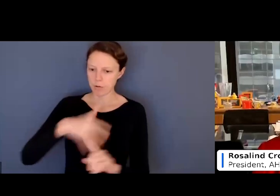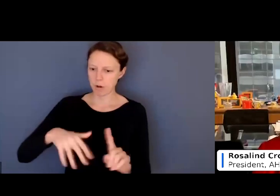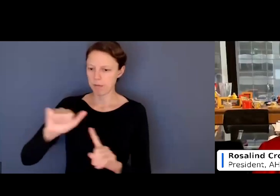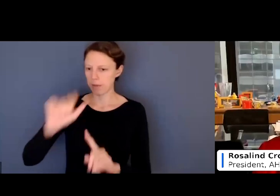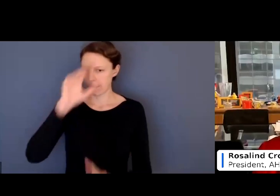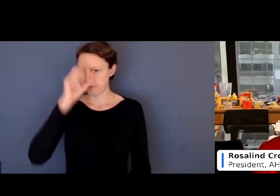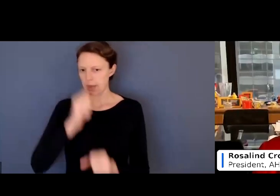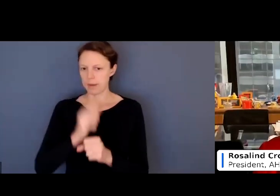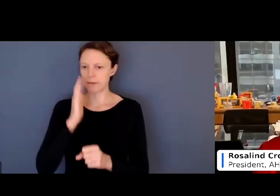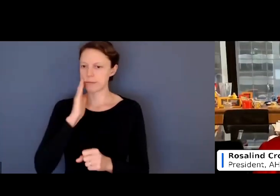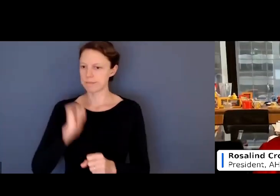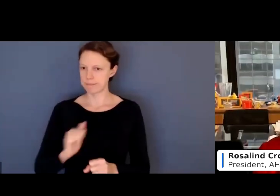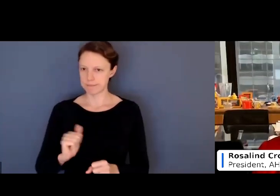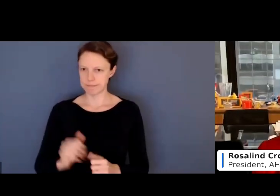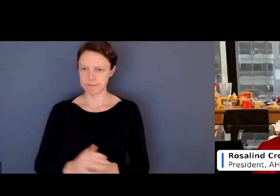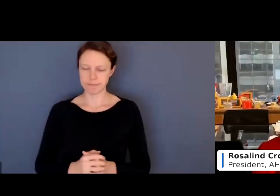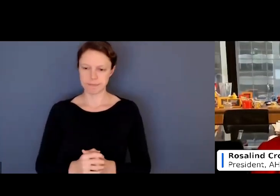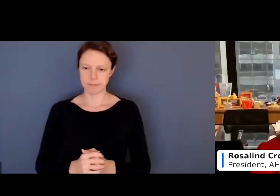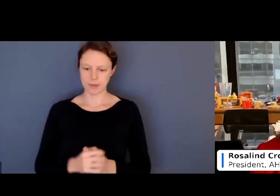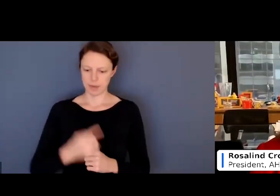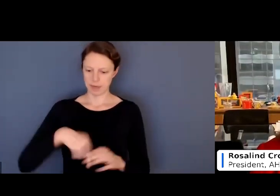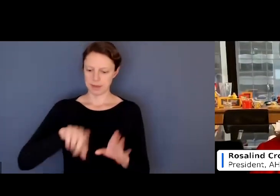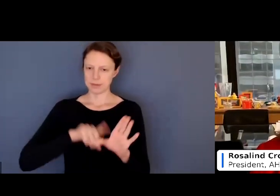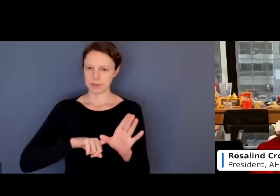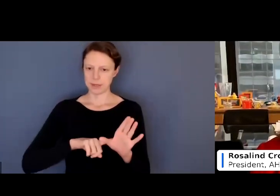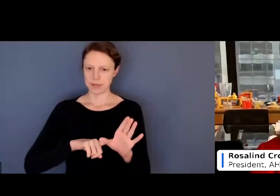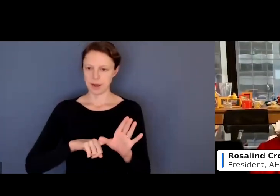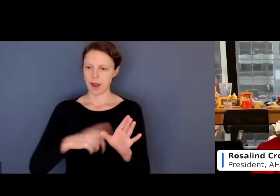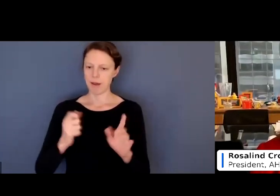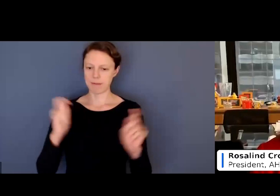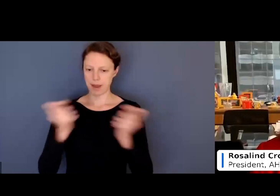the 75th anniversary of the Universal Declaration of Human Rights,